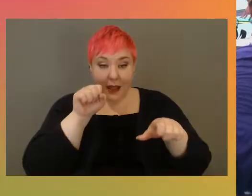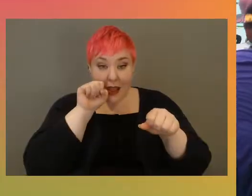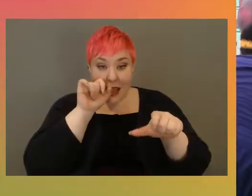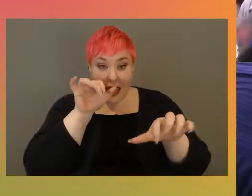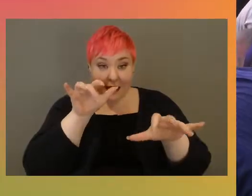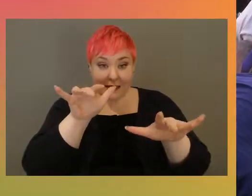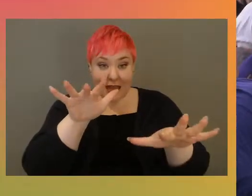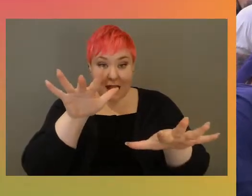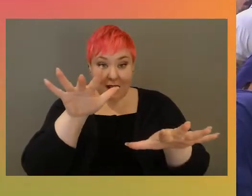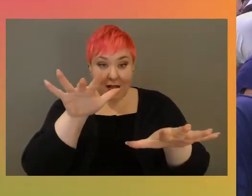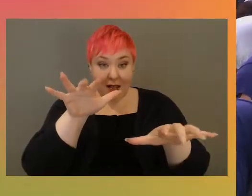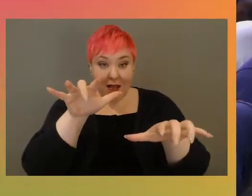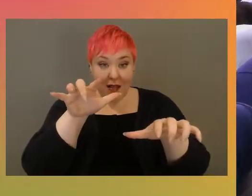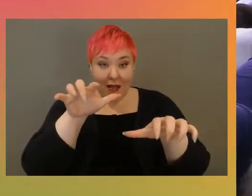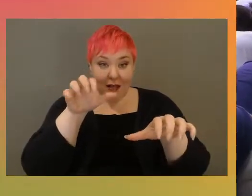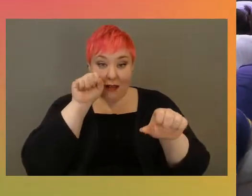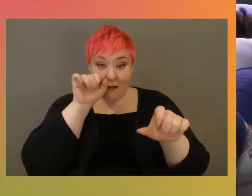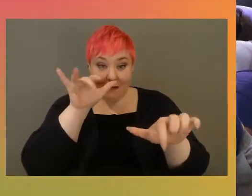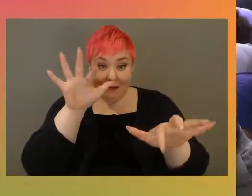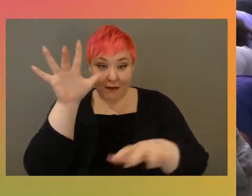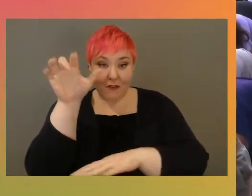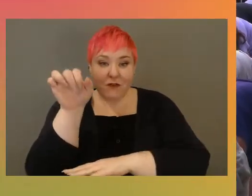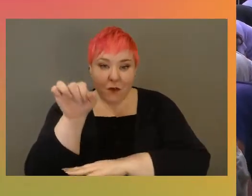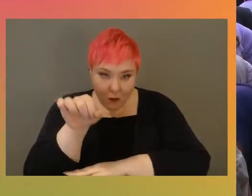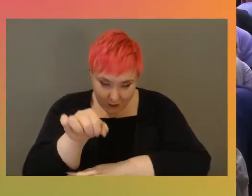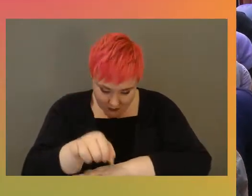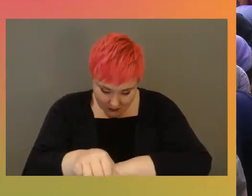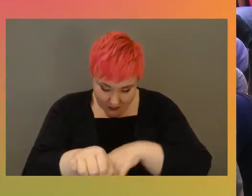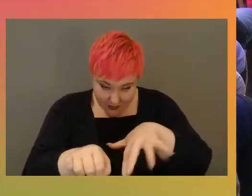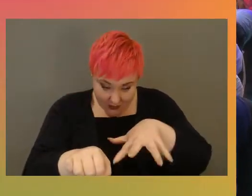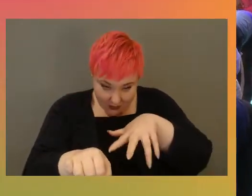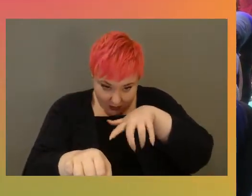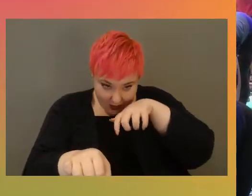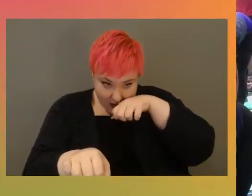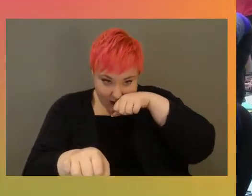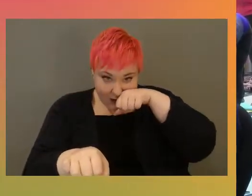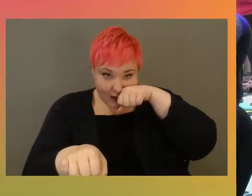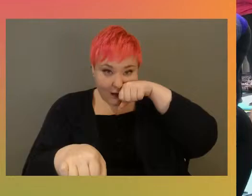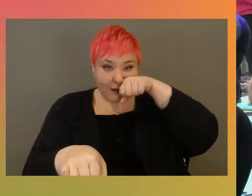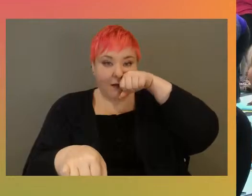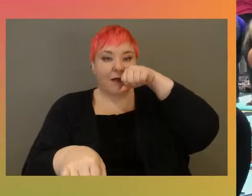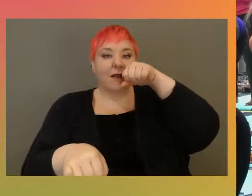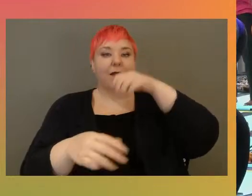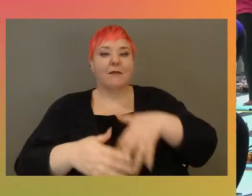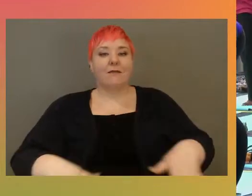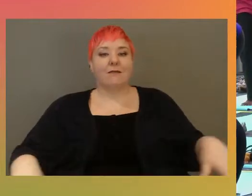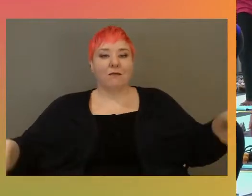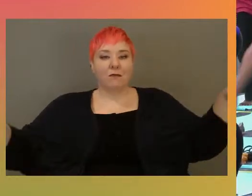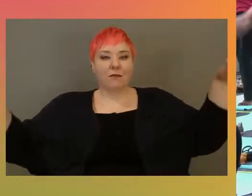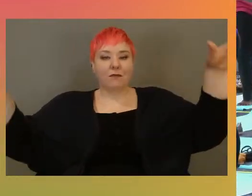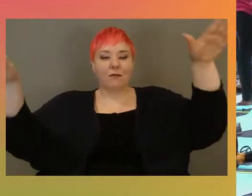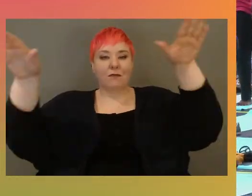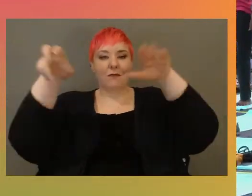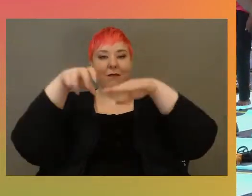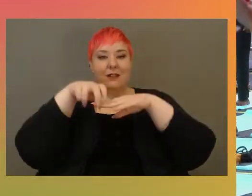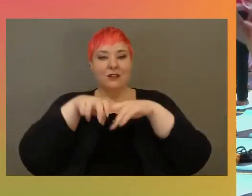WHEN YOU GET THERE, LOOK UP,